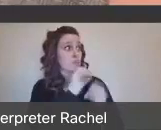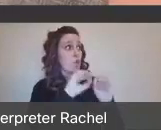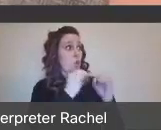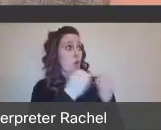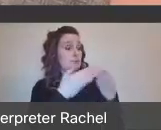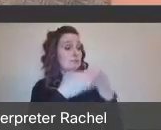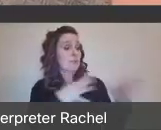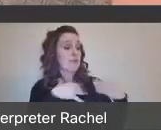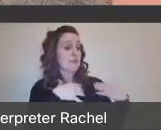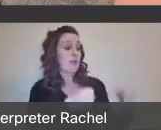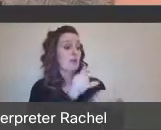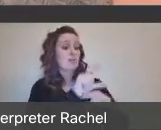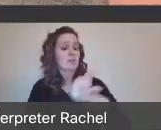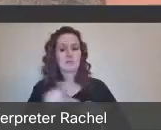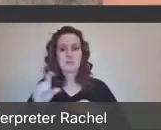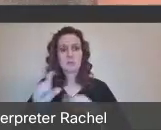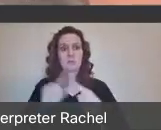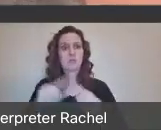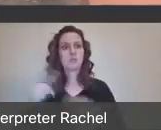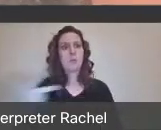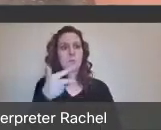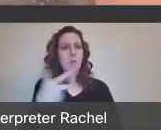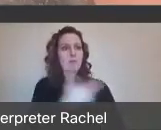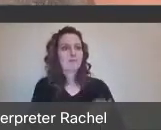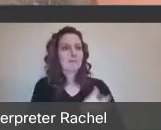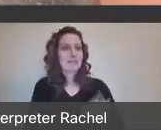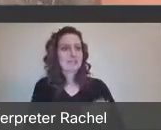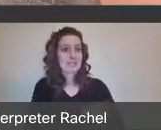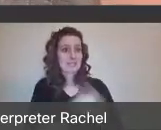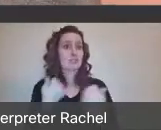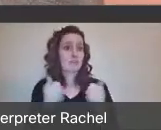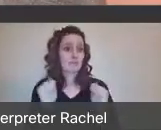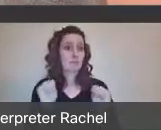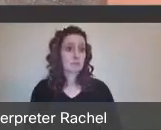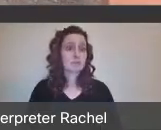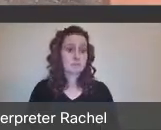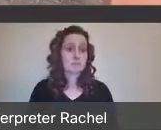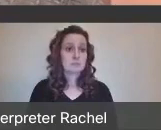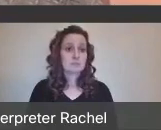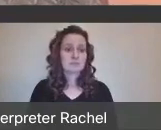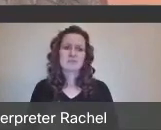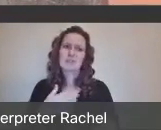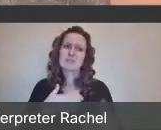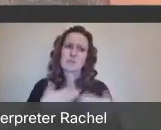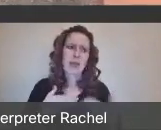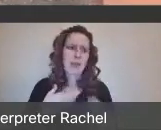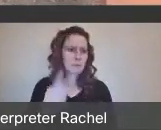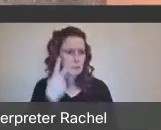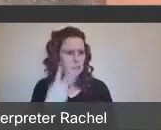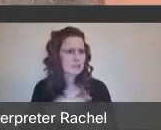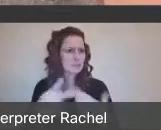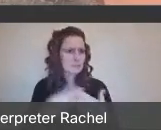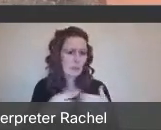supply this new mobile vaccination effort. I am so pleased to see this program get off the ground and